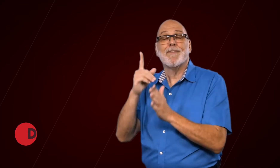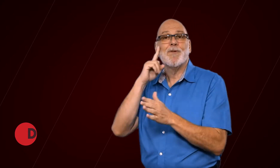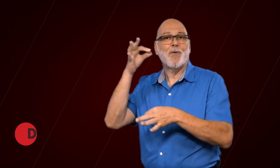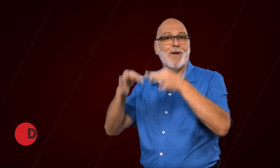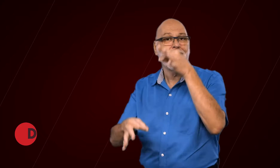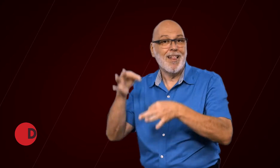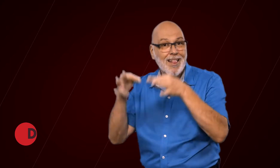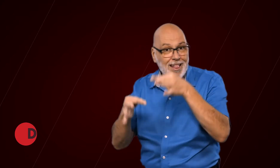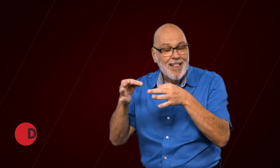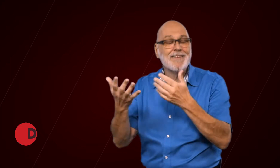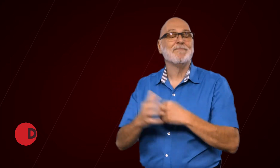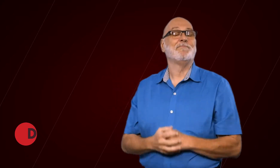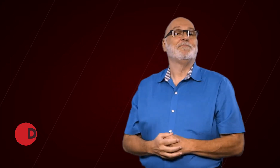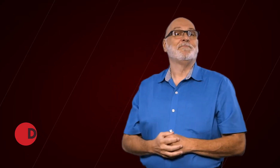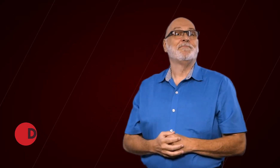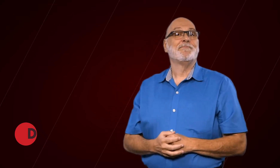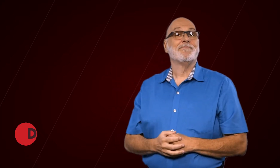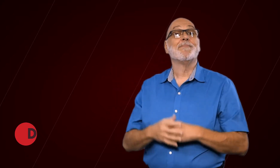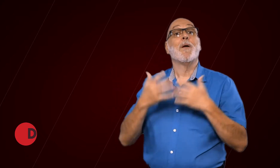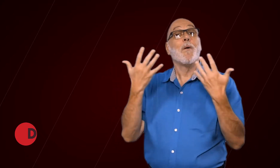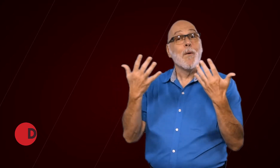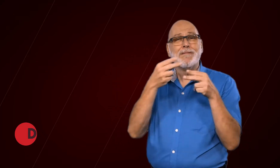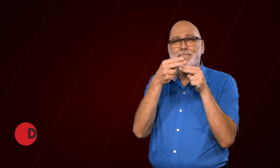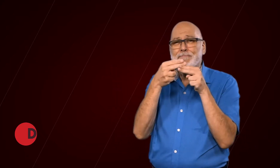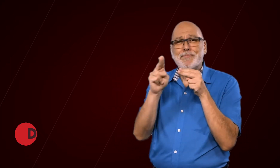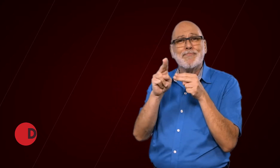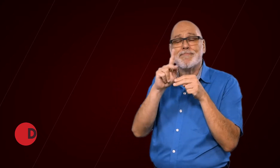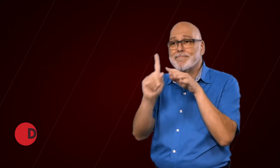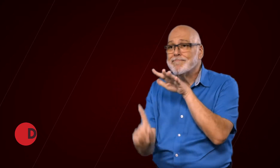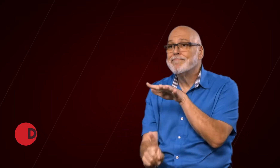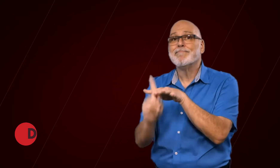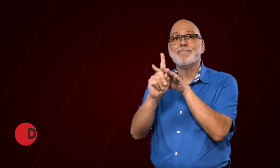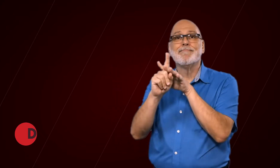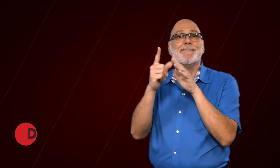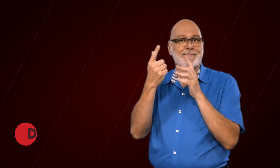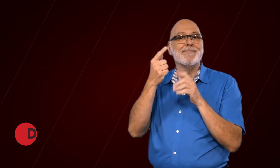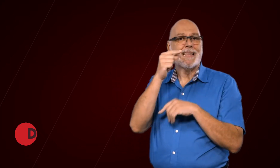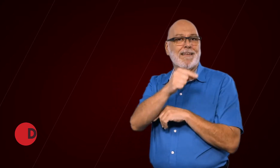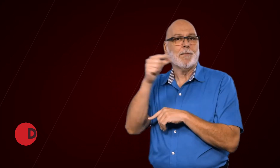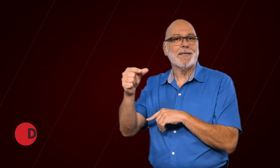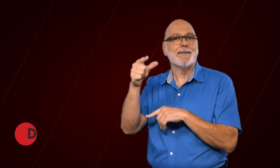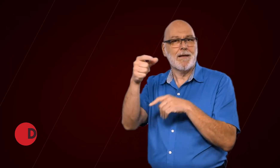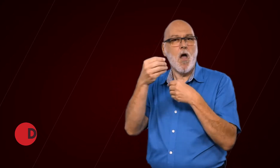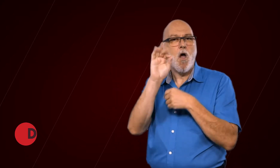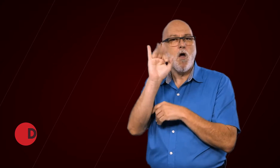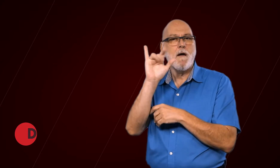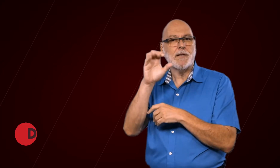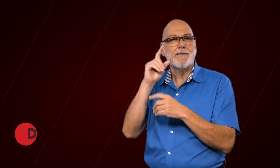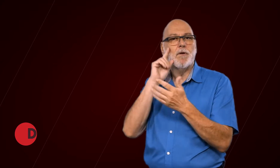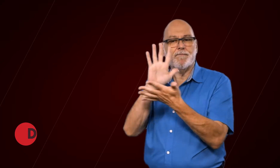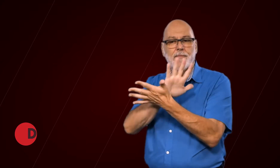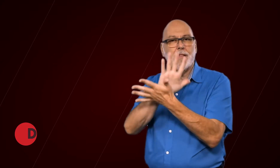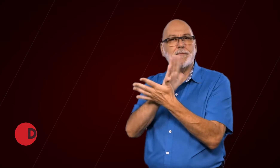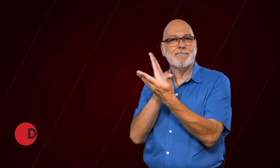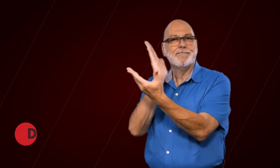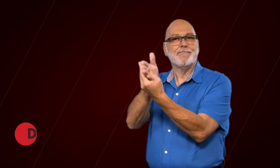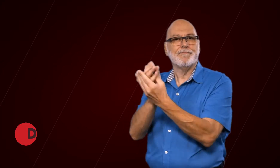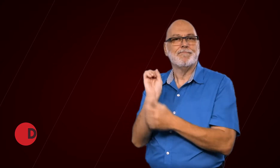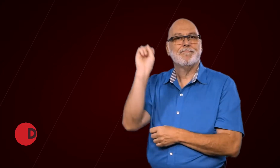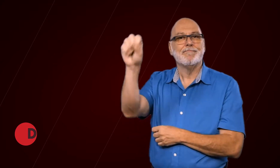to prepare for a trial, brief visit to government office to file documents or